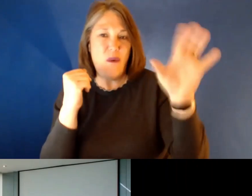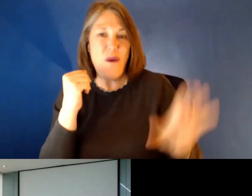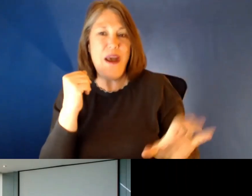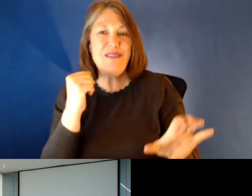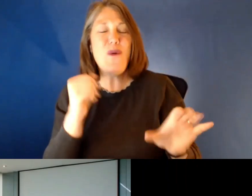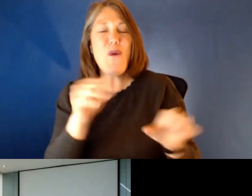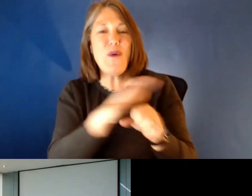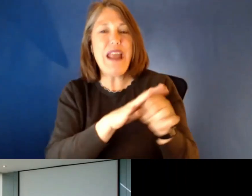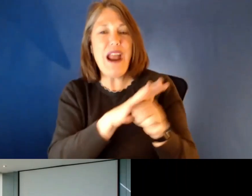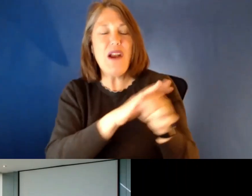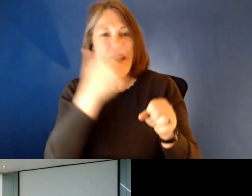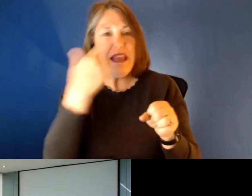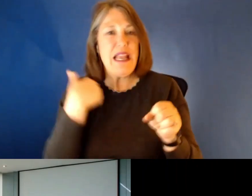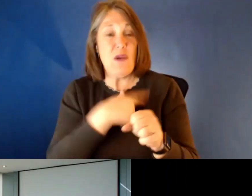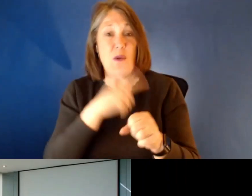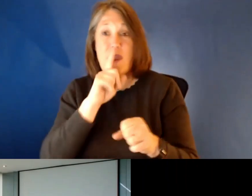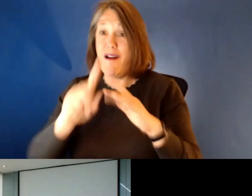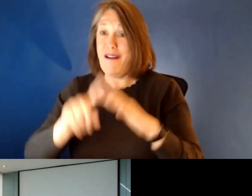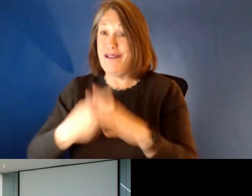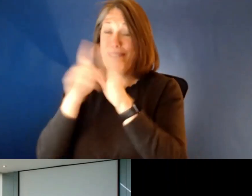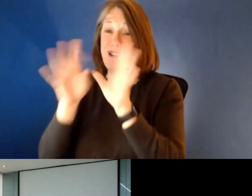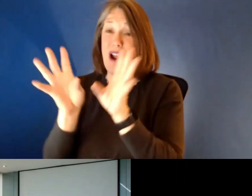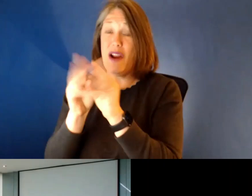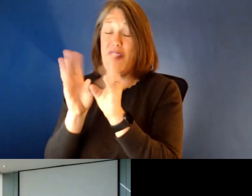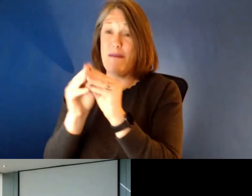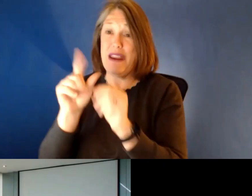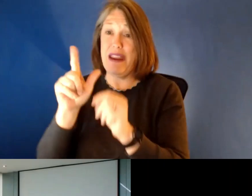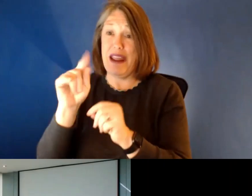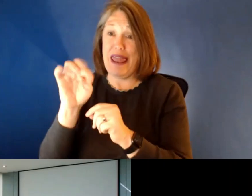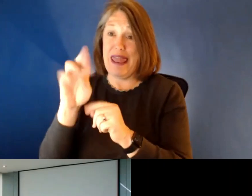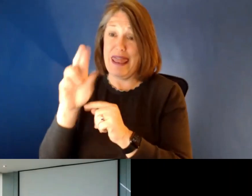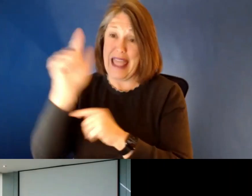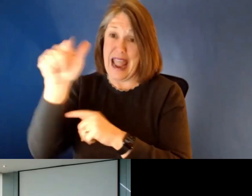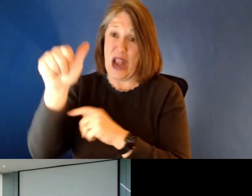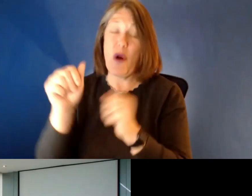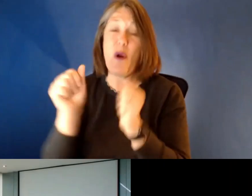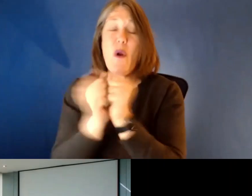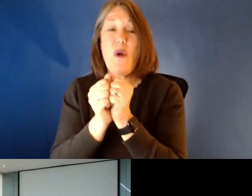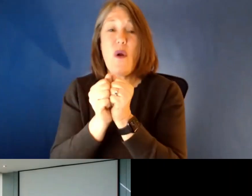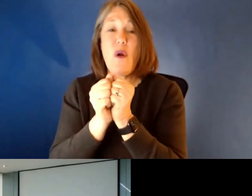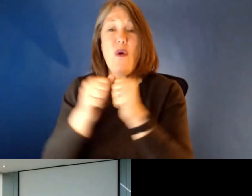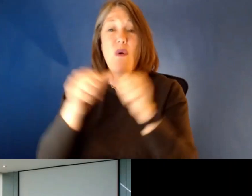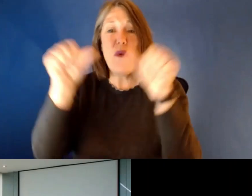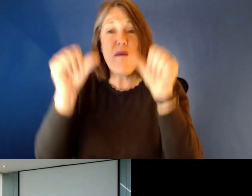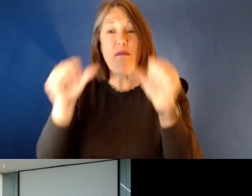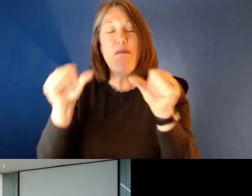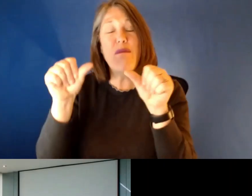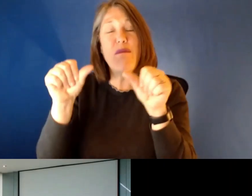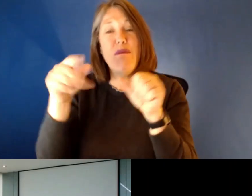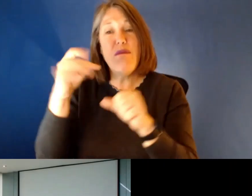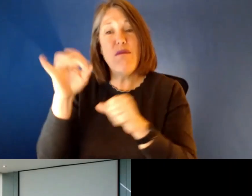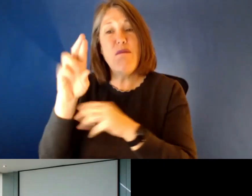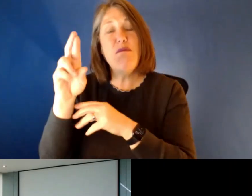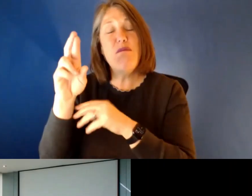we are starting the meeting later 06:15:25 with poster sessions and roundtables